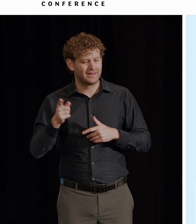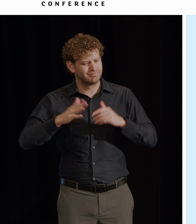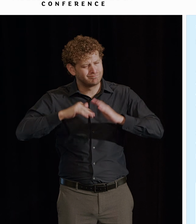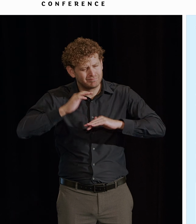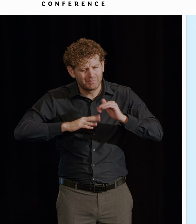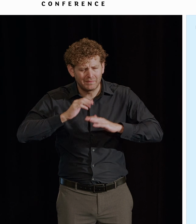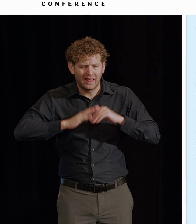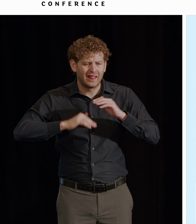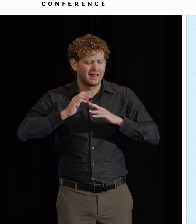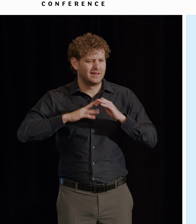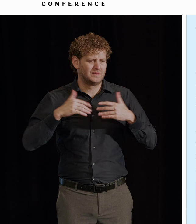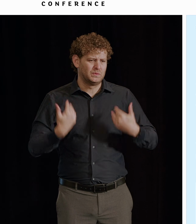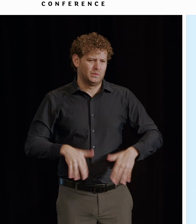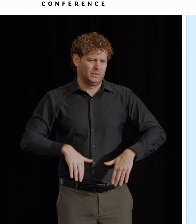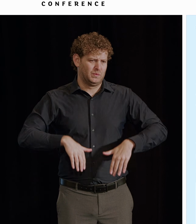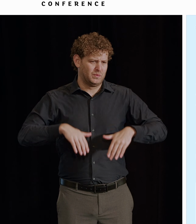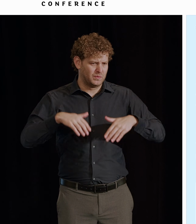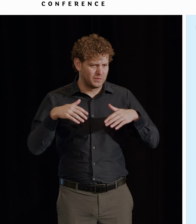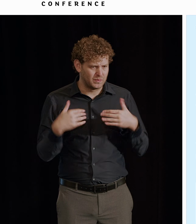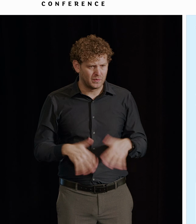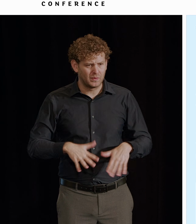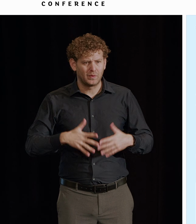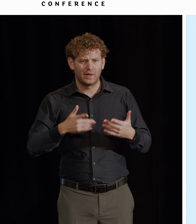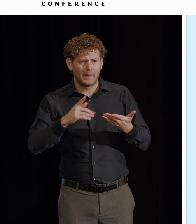many times. How can I find something? How can I find